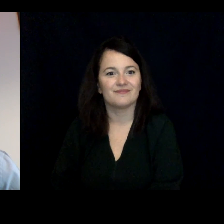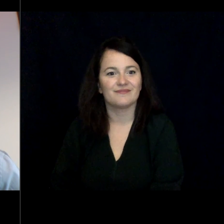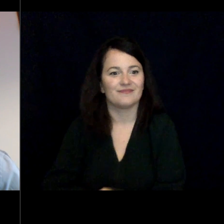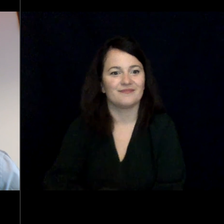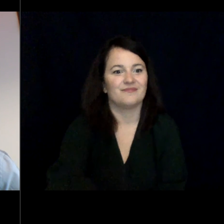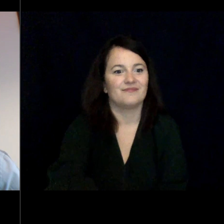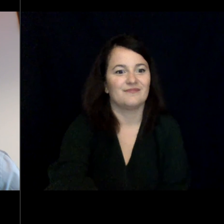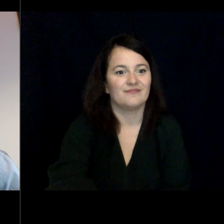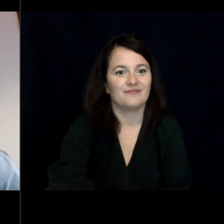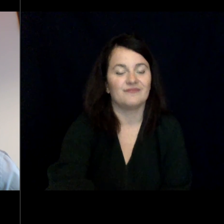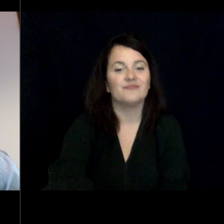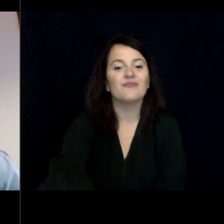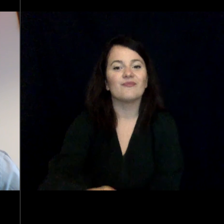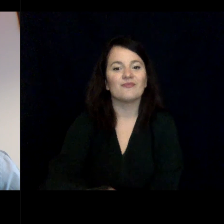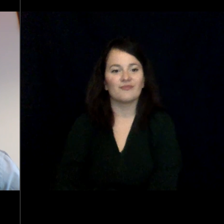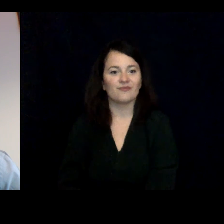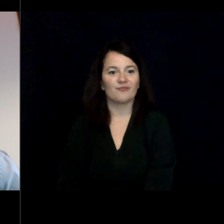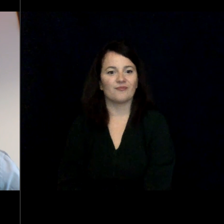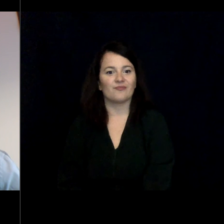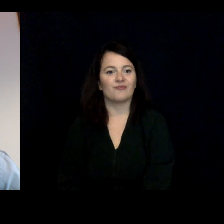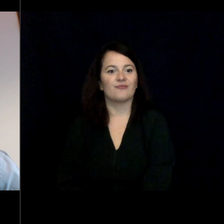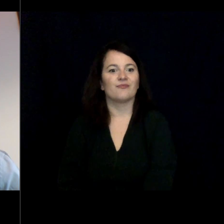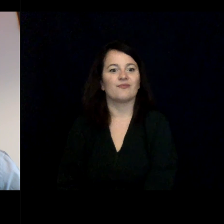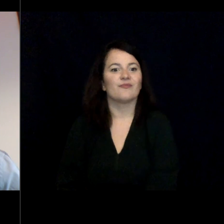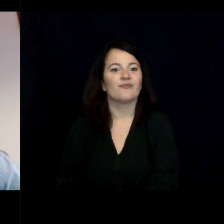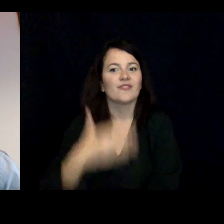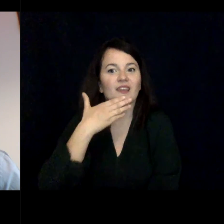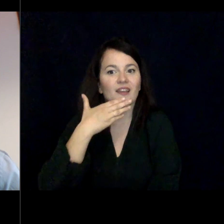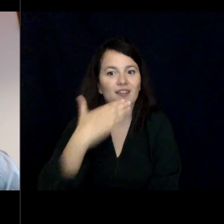Thank you all. Bye. ANDOR: Thank you, bye bye.